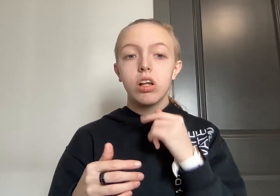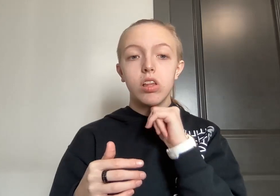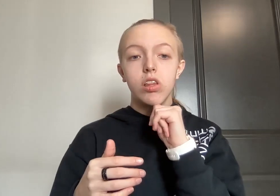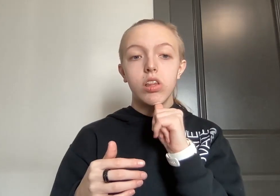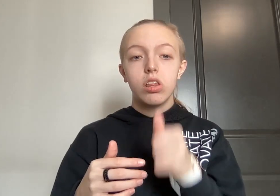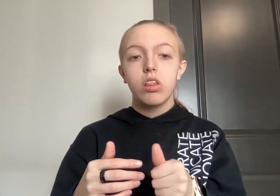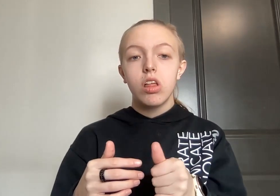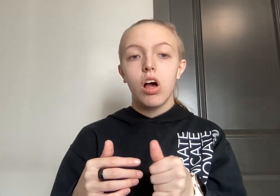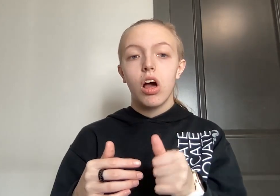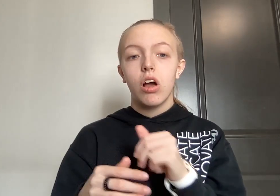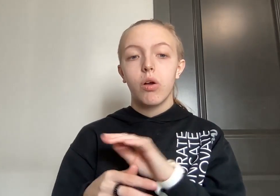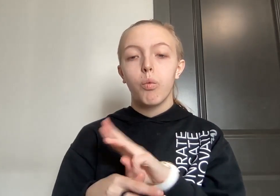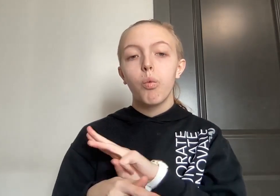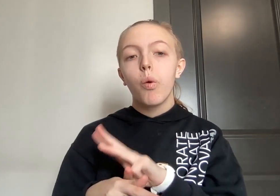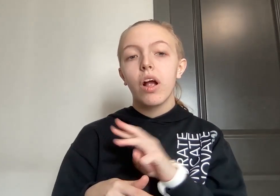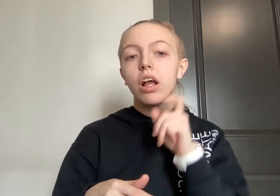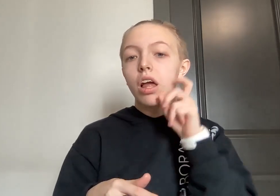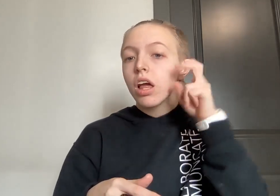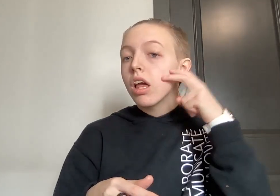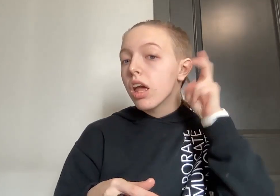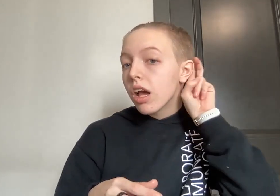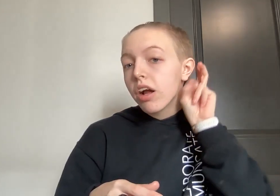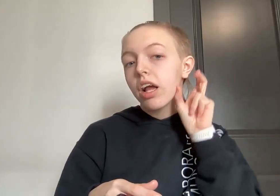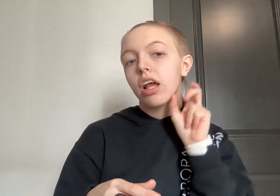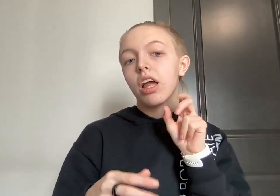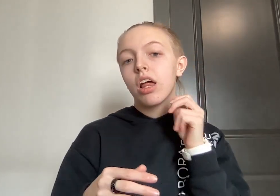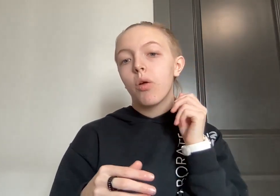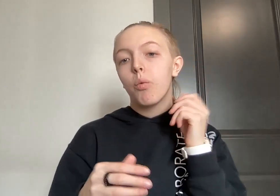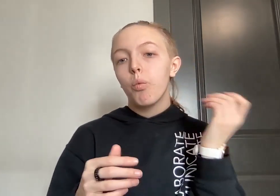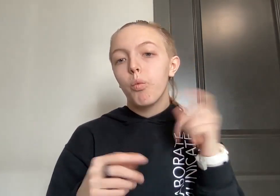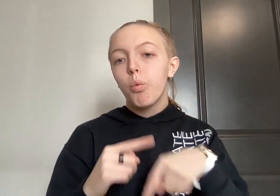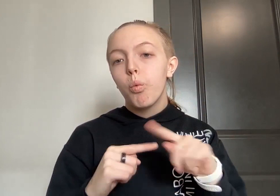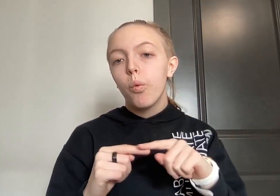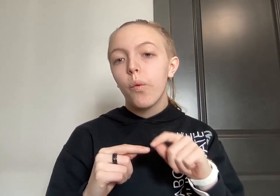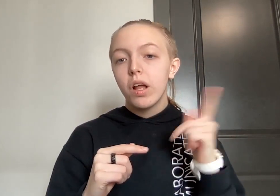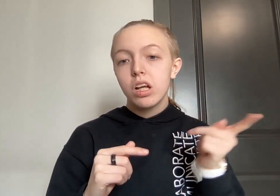is wearing her hearing aid when she speaks, which is